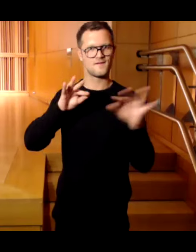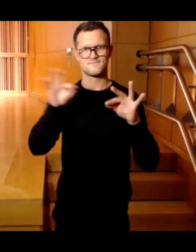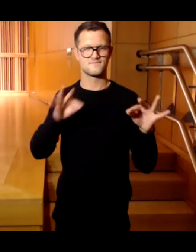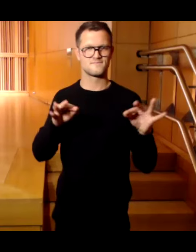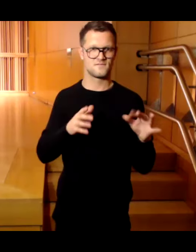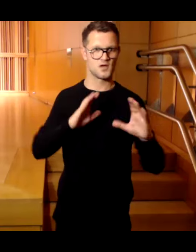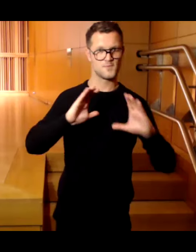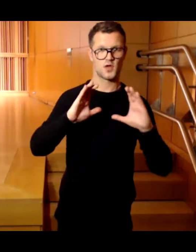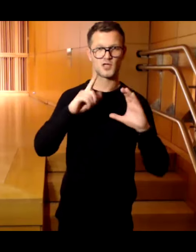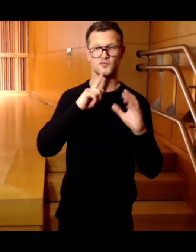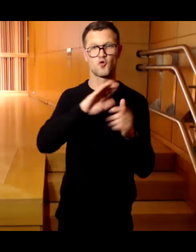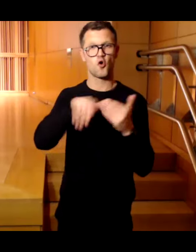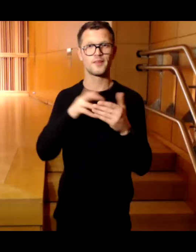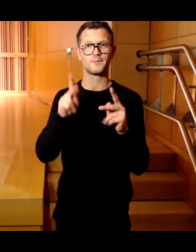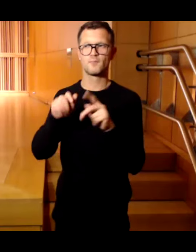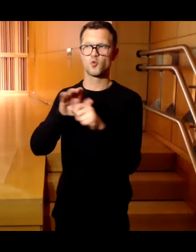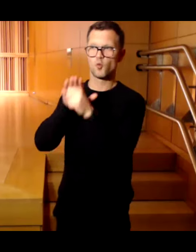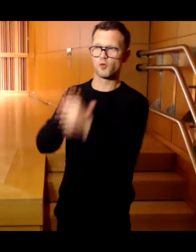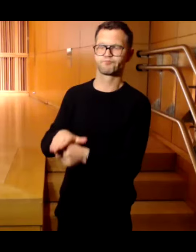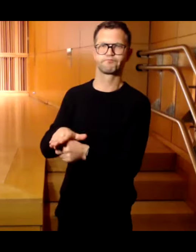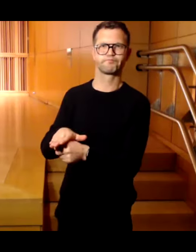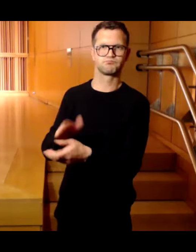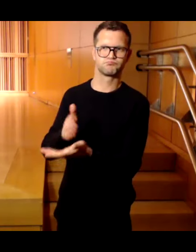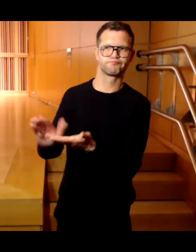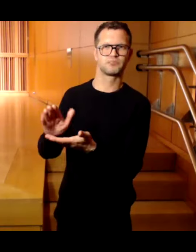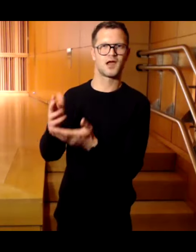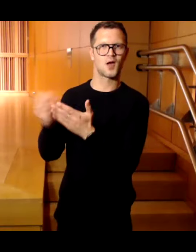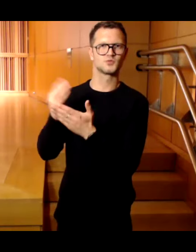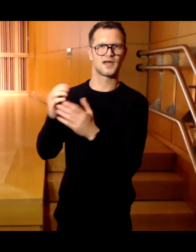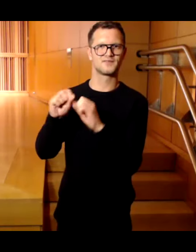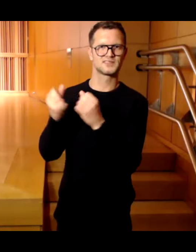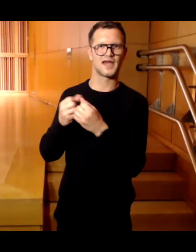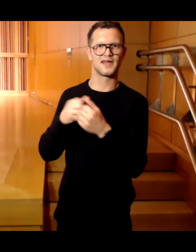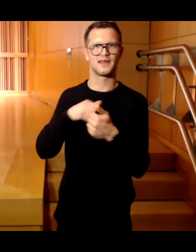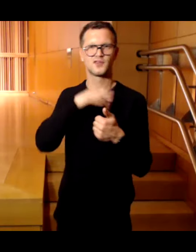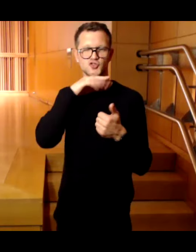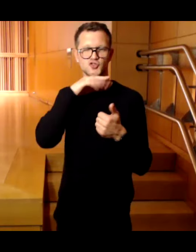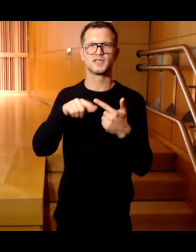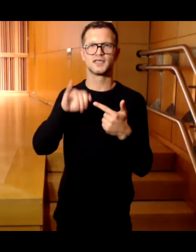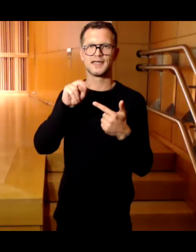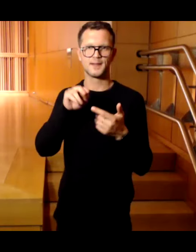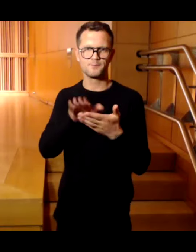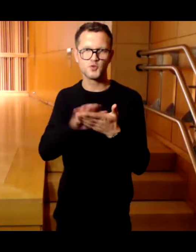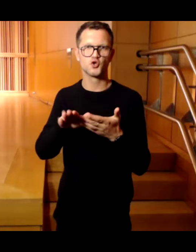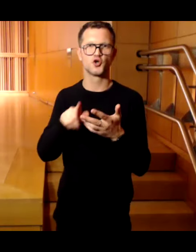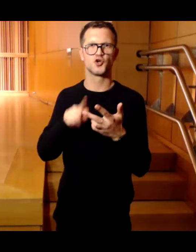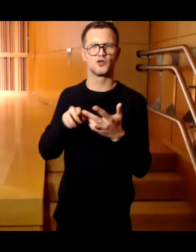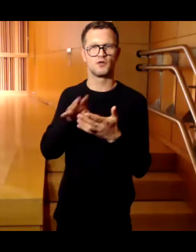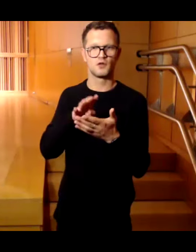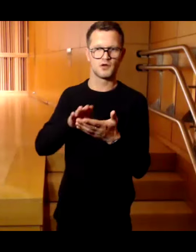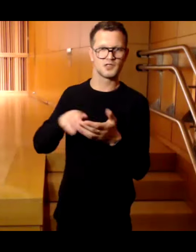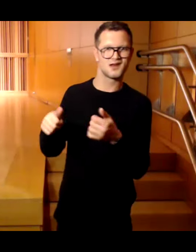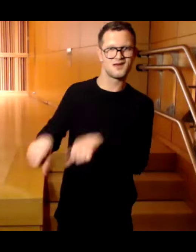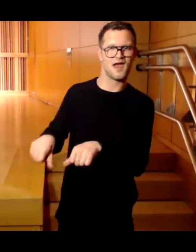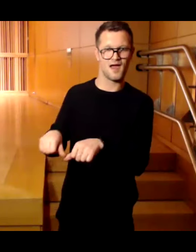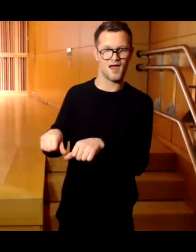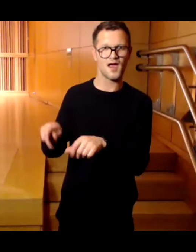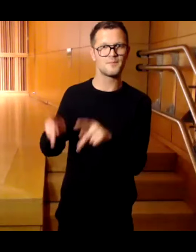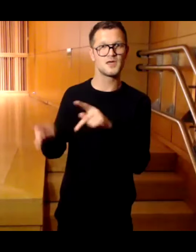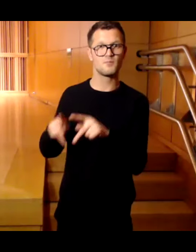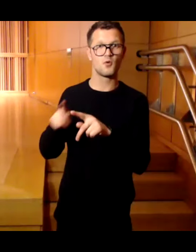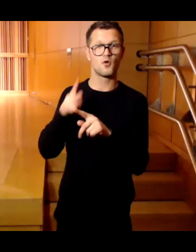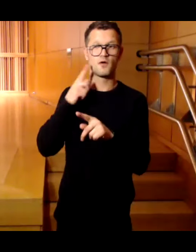thought to be outside of society. The dirty and the impure, the benighted subjects of modernity and postmodernity who.